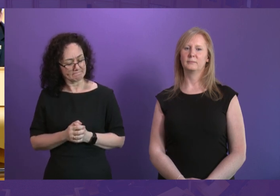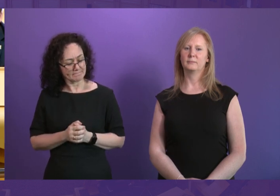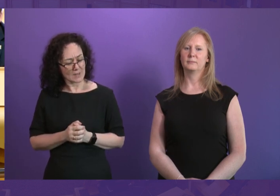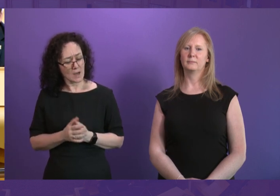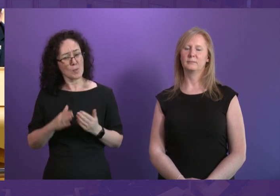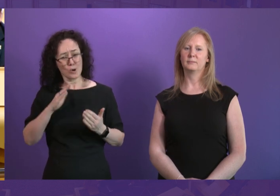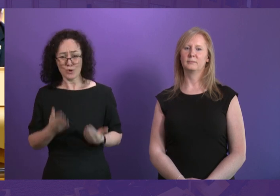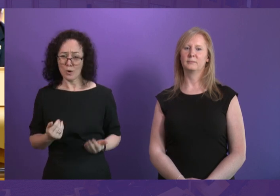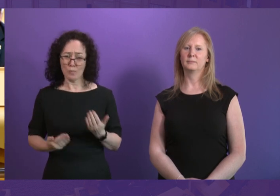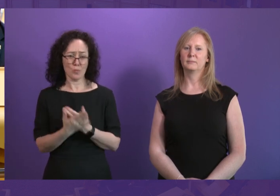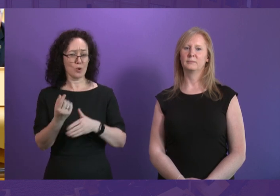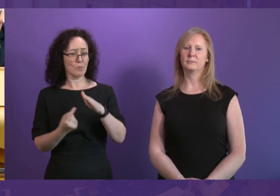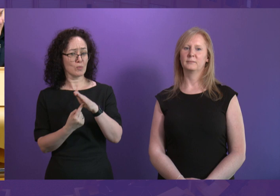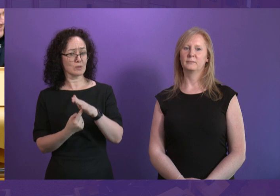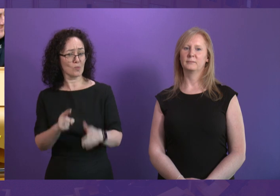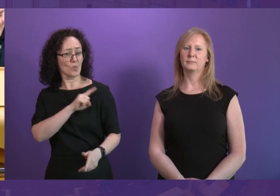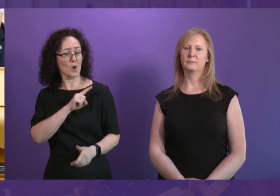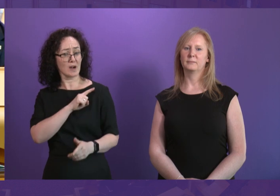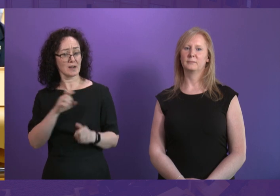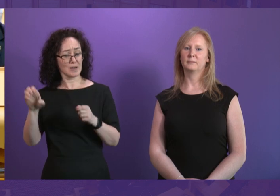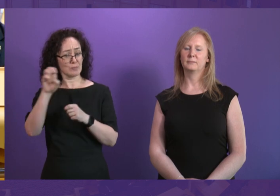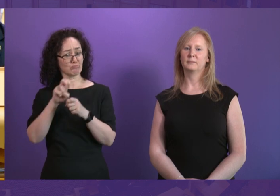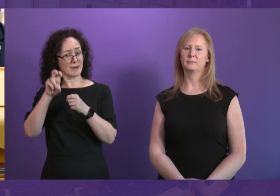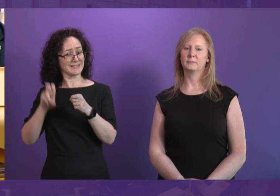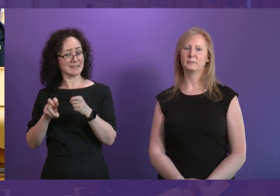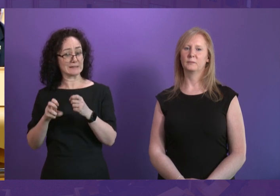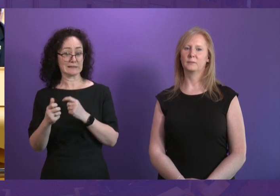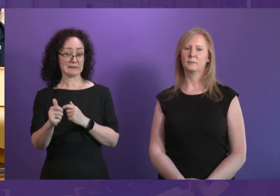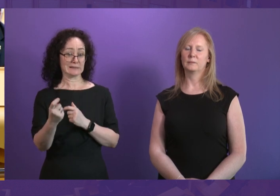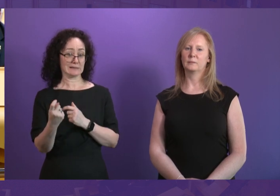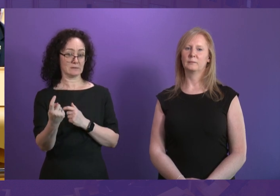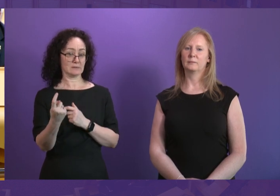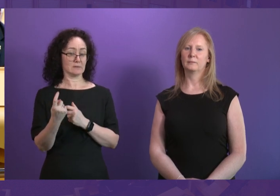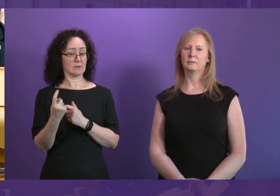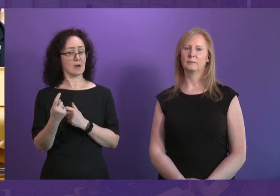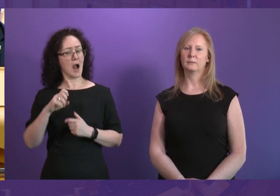I make no apology. I will continue to do everything that I can to promote Scotland abroad. Interestingly,